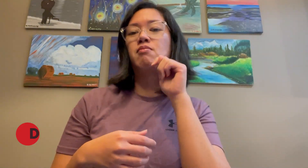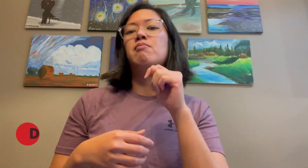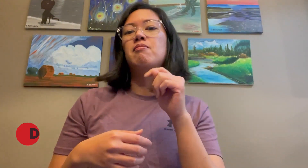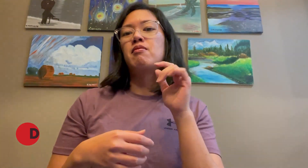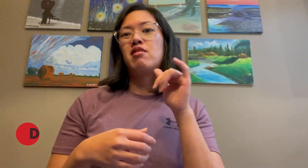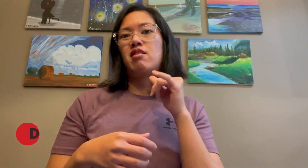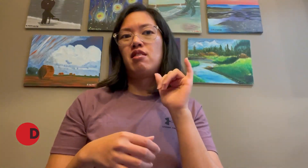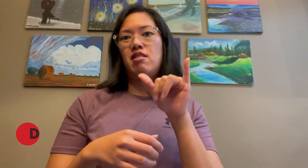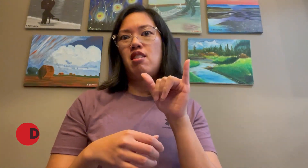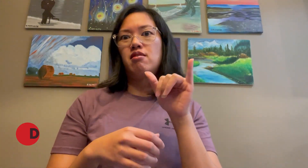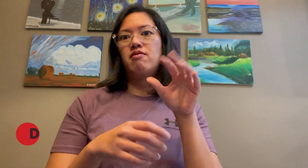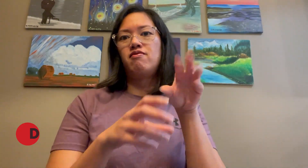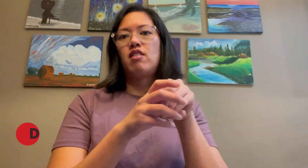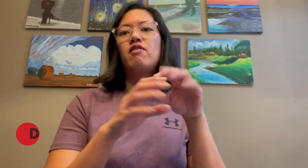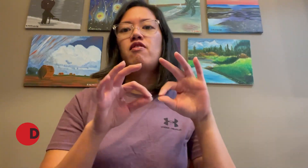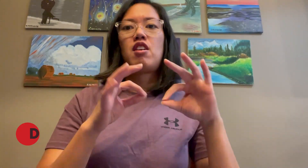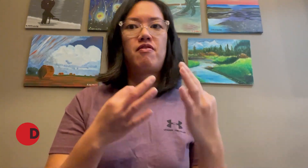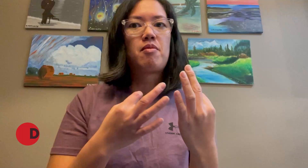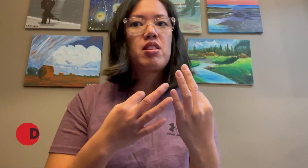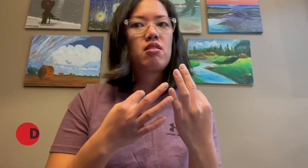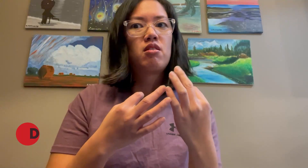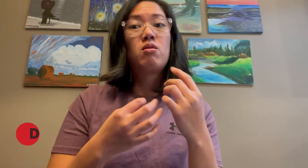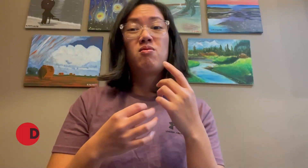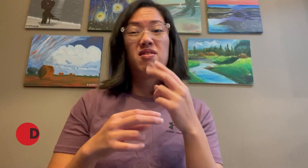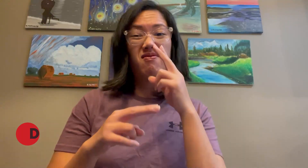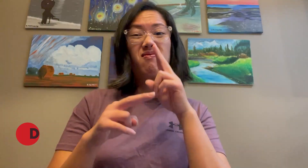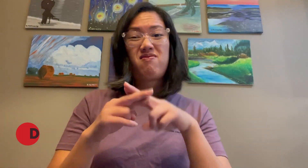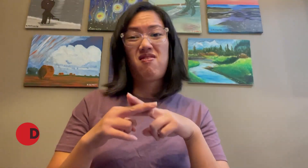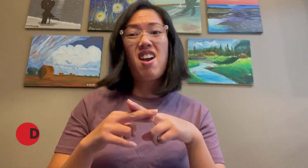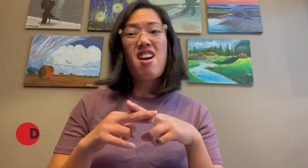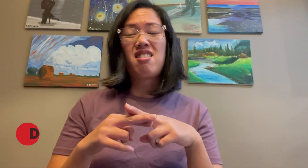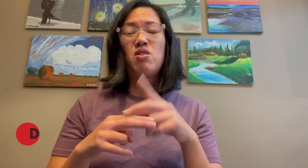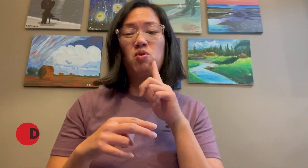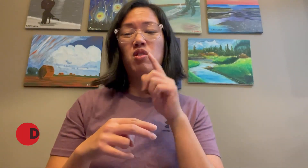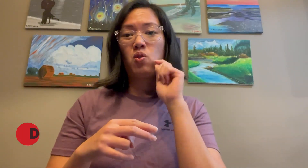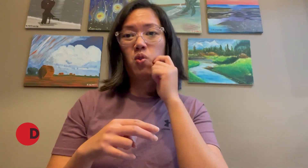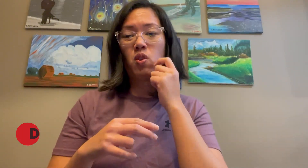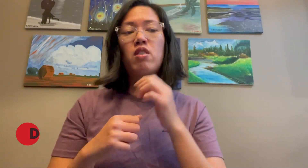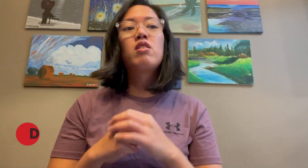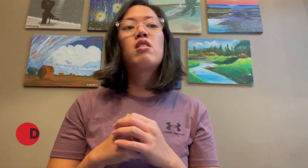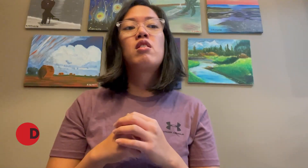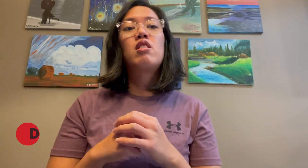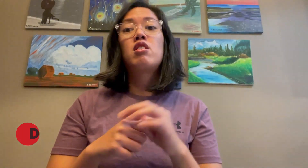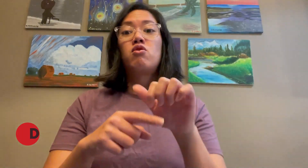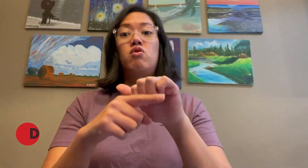throughout my teenage years with my family. It was fun and really cool.